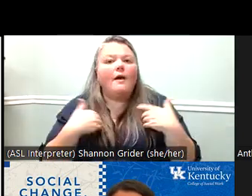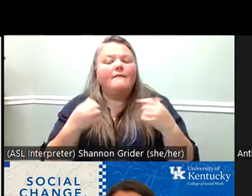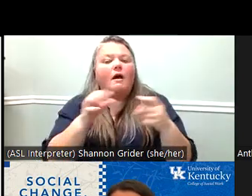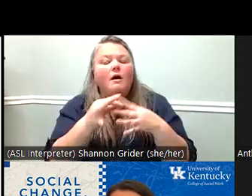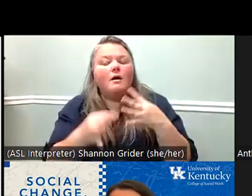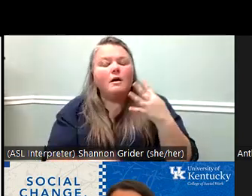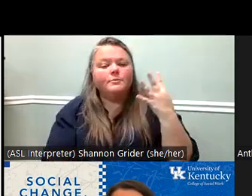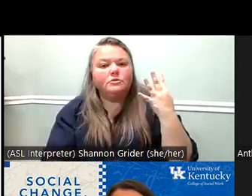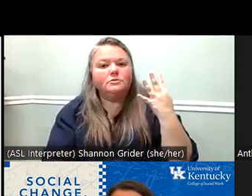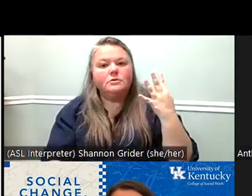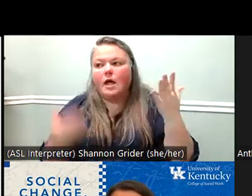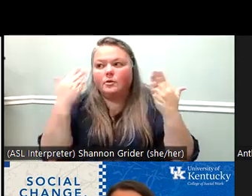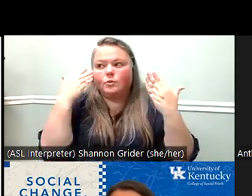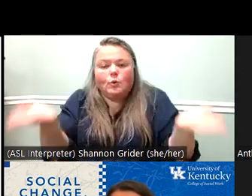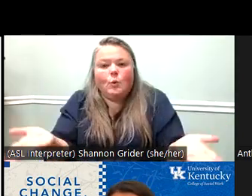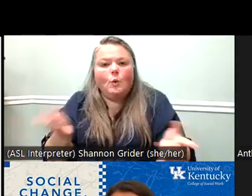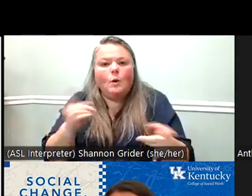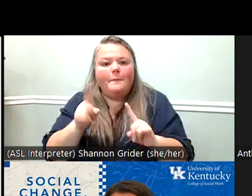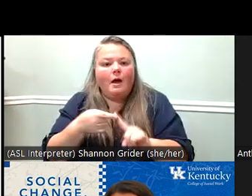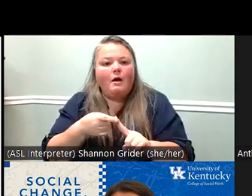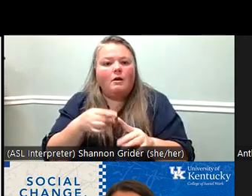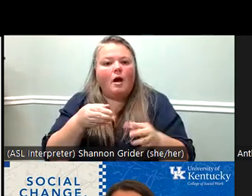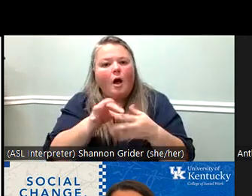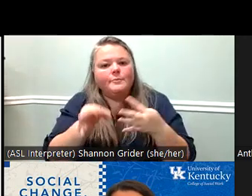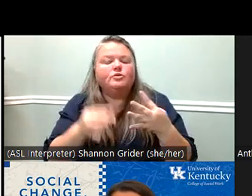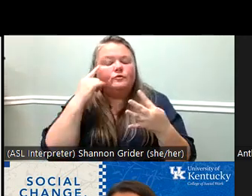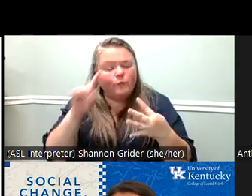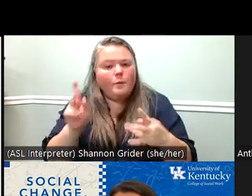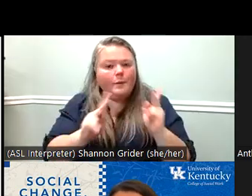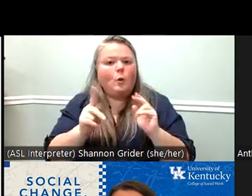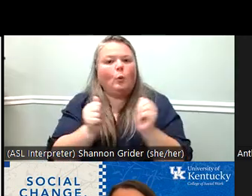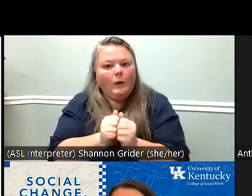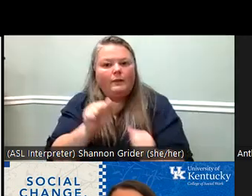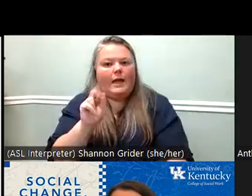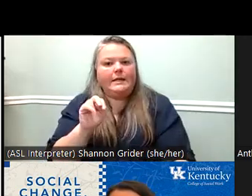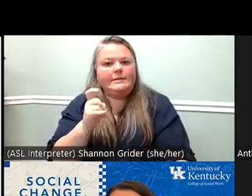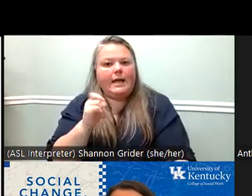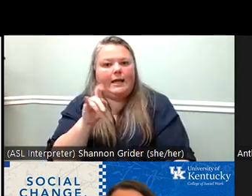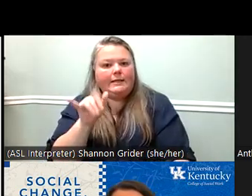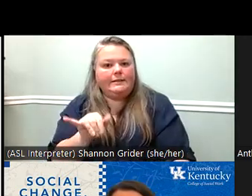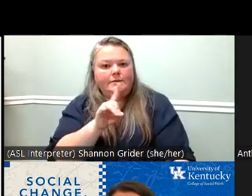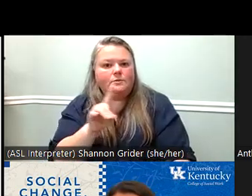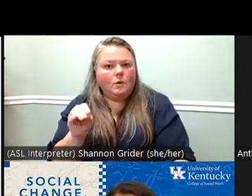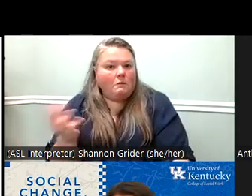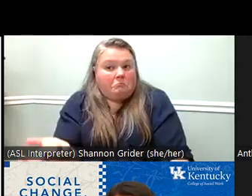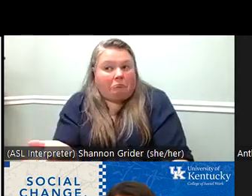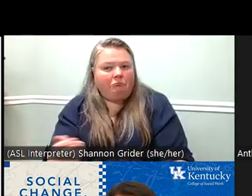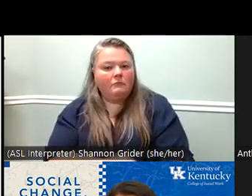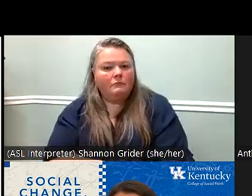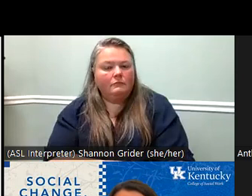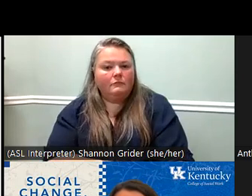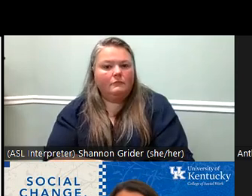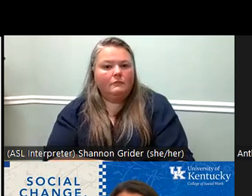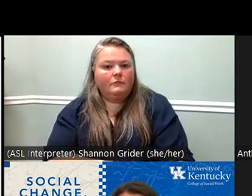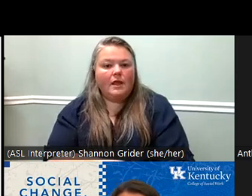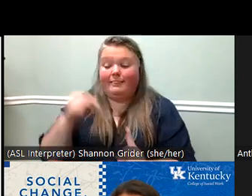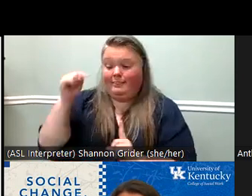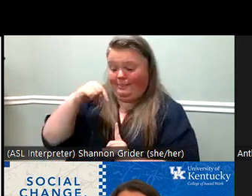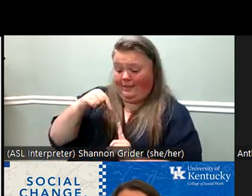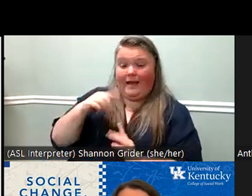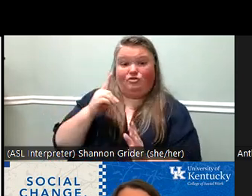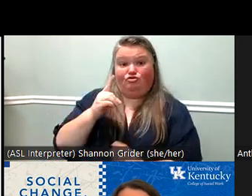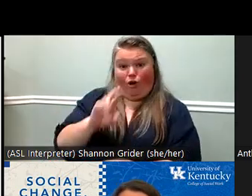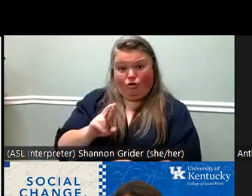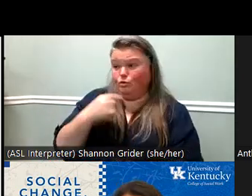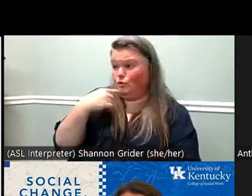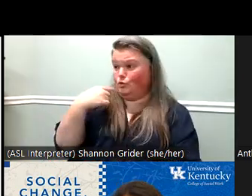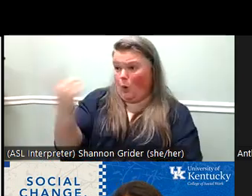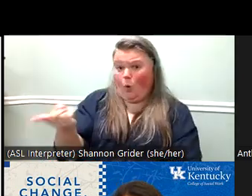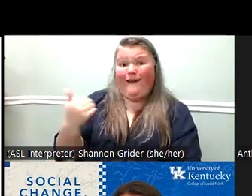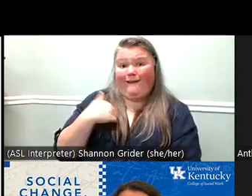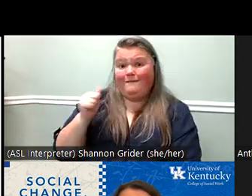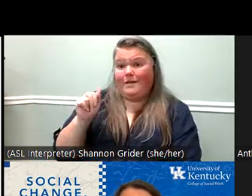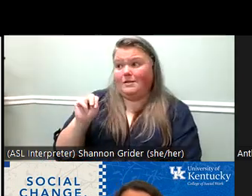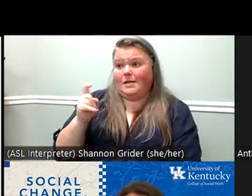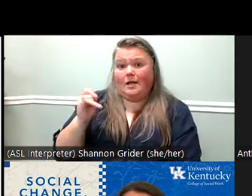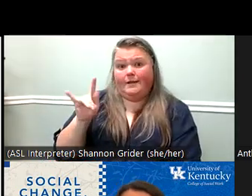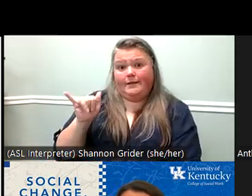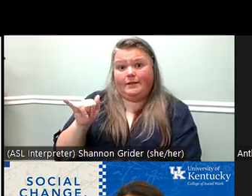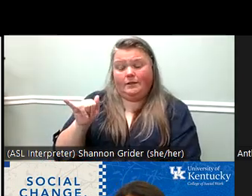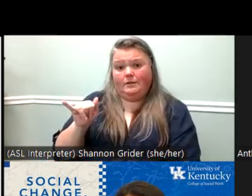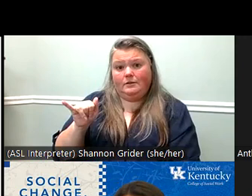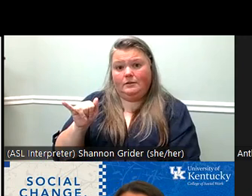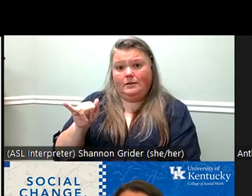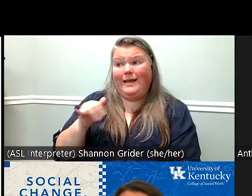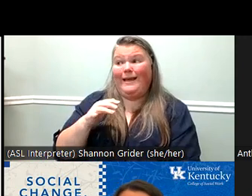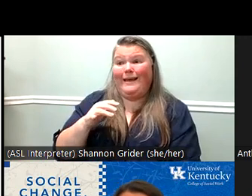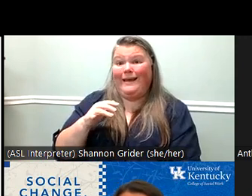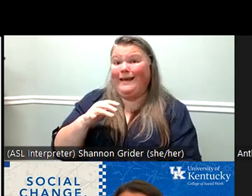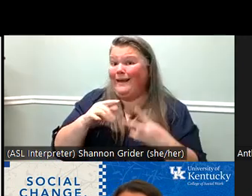CONSIDER TO TREAT ANXIETY. HE JUST CLOSED THE DOOR. HE GAVE THE DIAGNOSIS OF ANXIETY, CLOSED THE DOOR. SO THIS INDIVIDUAL THAT I WAS MEETING WITH DIDN'T KNOW THAT